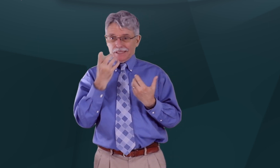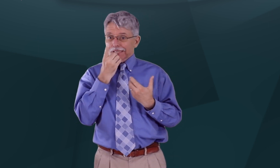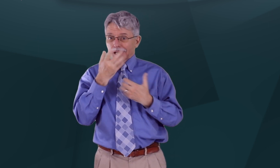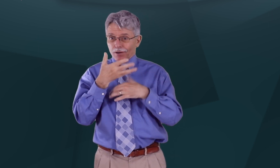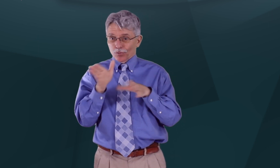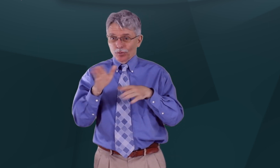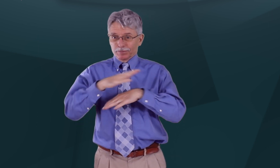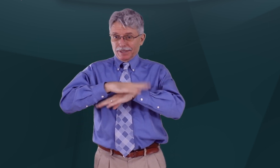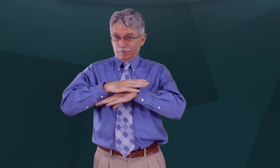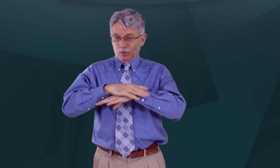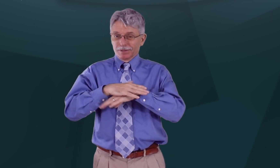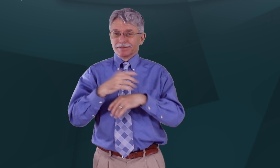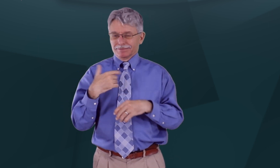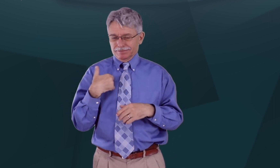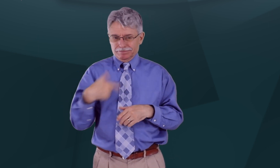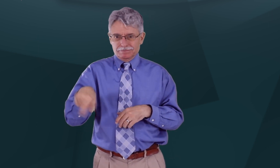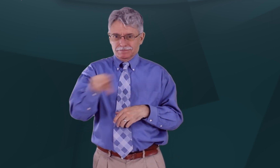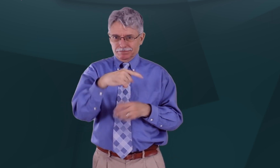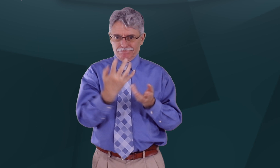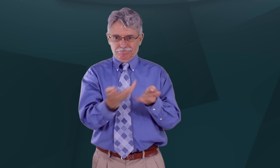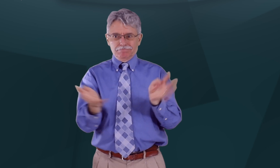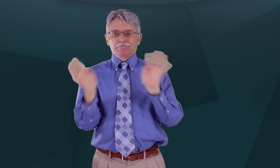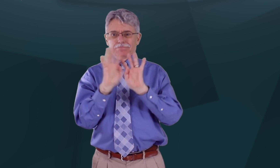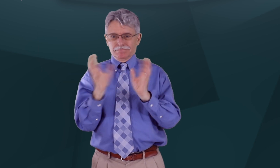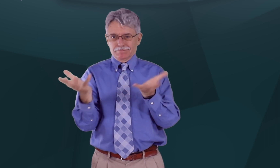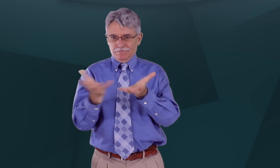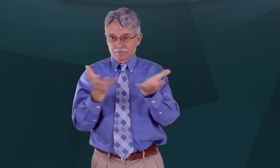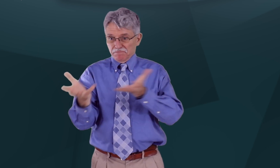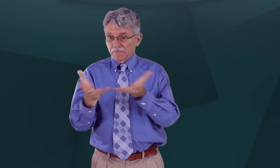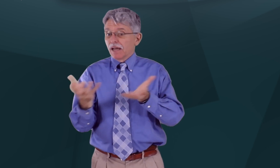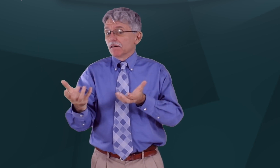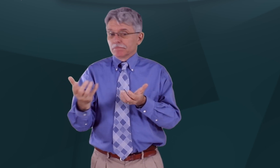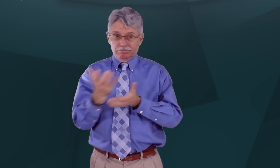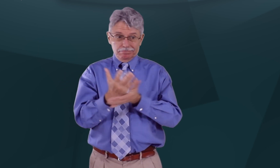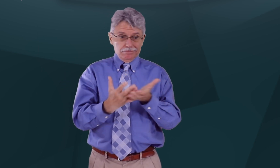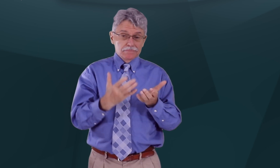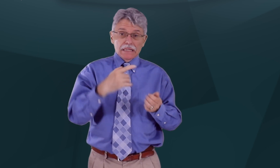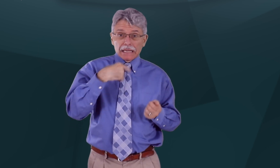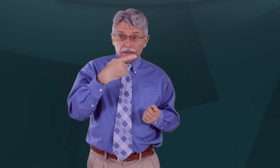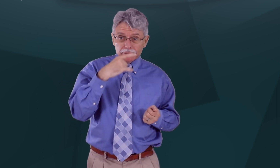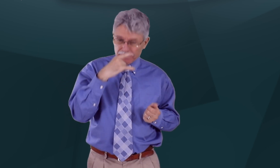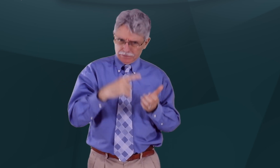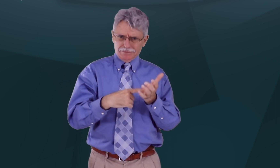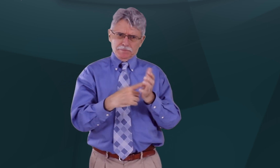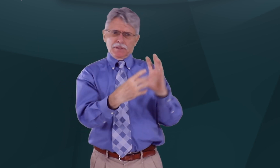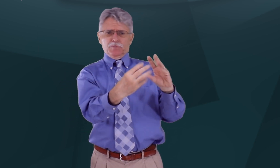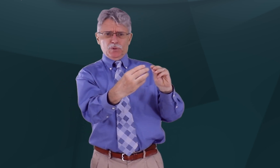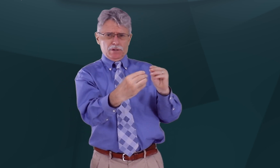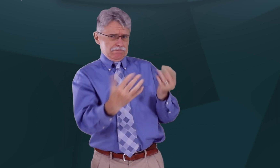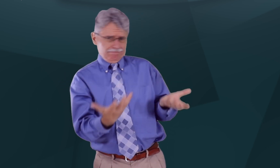Our dining room table, you know, when we're all sitting around the table, everybody is involved. We have two hearing kids.